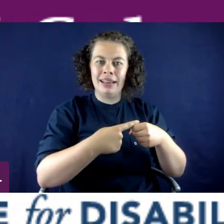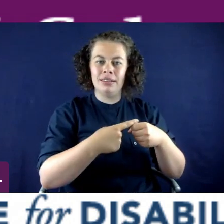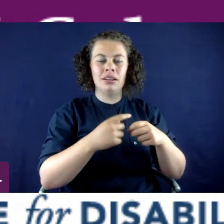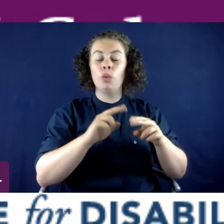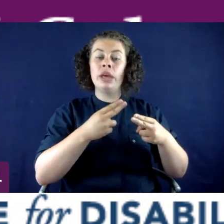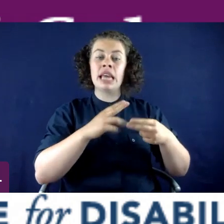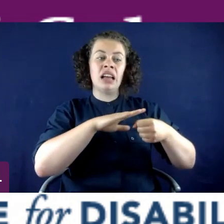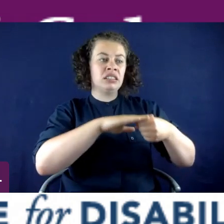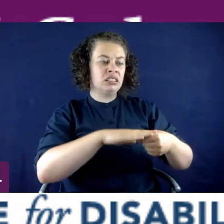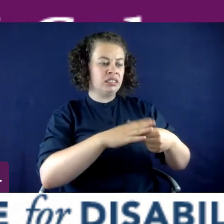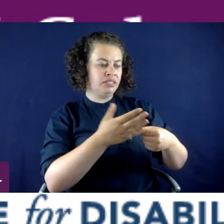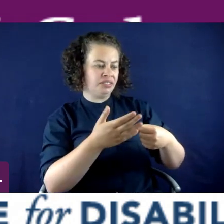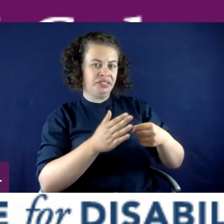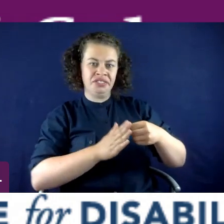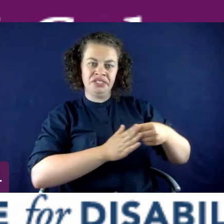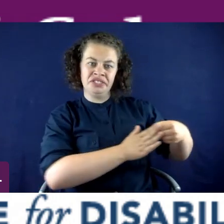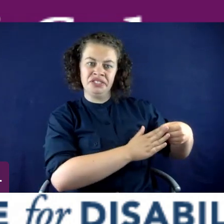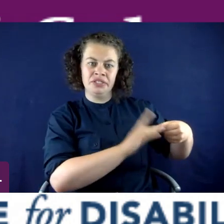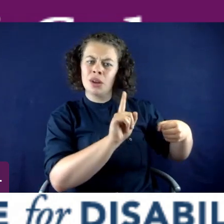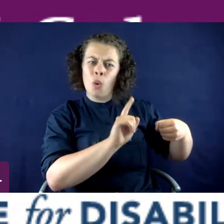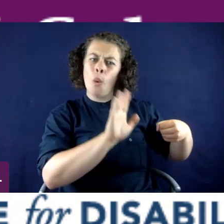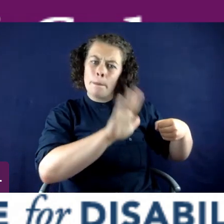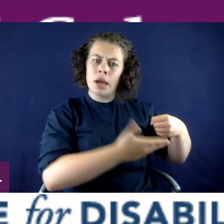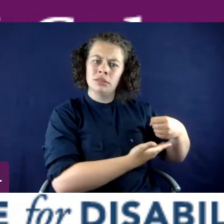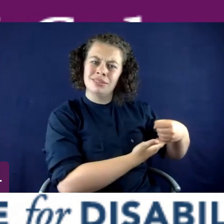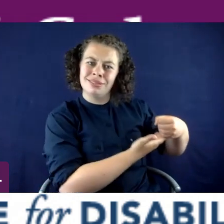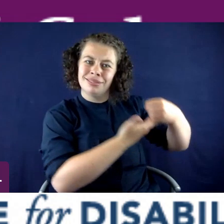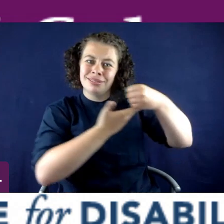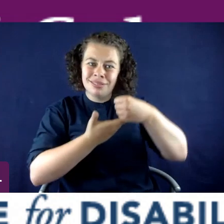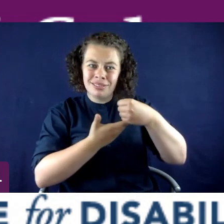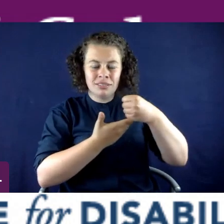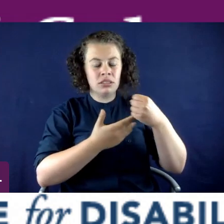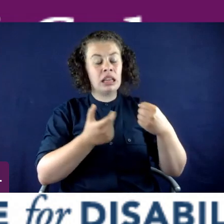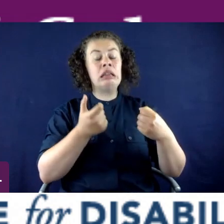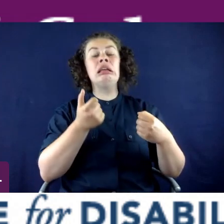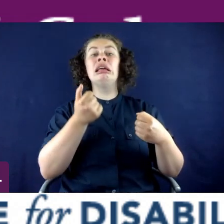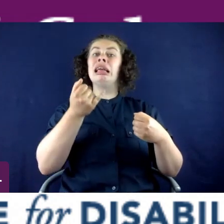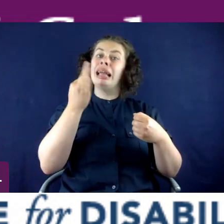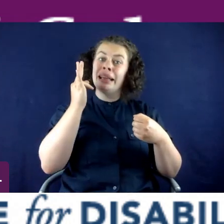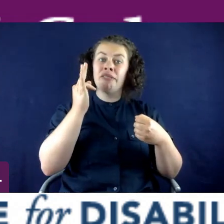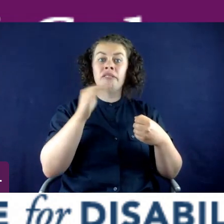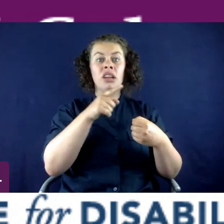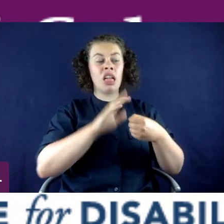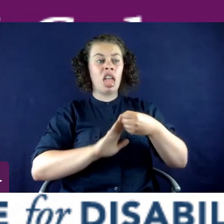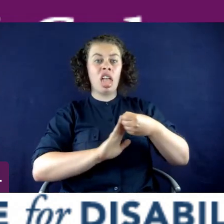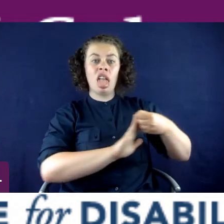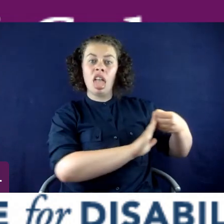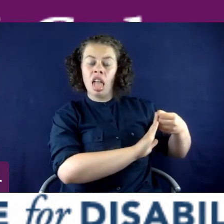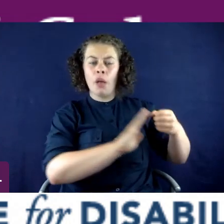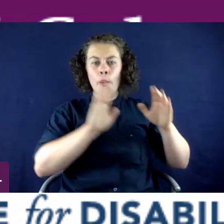I think all three of us have said it in different ways, to think about dignity, agency, inclusion.